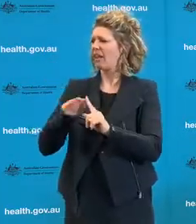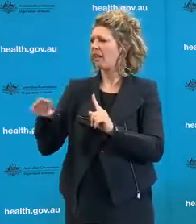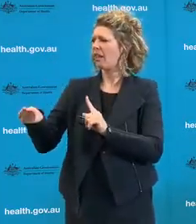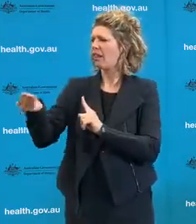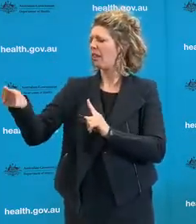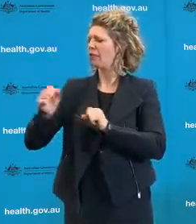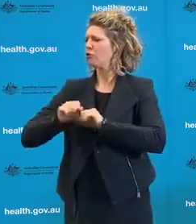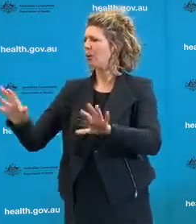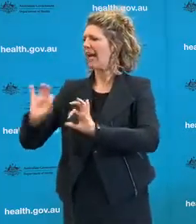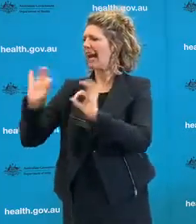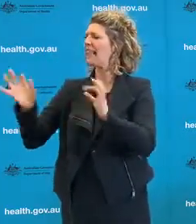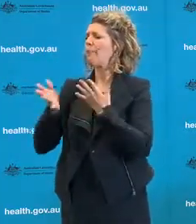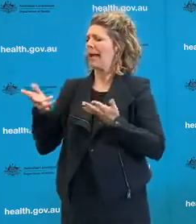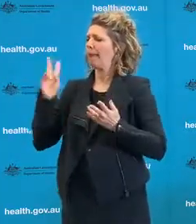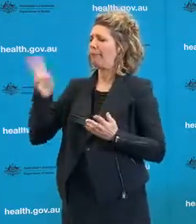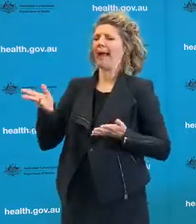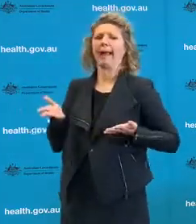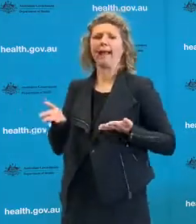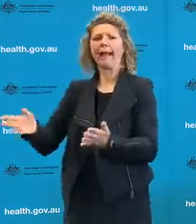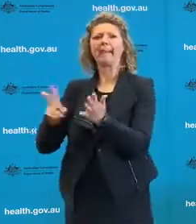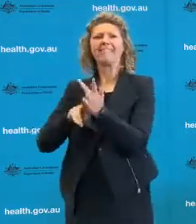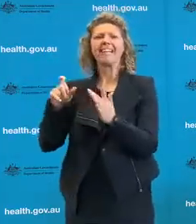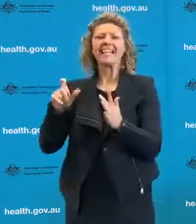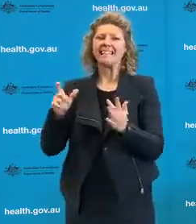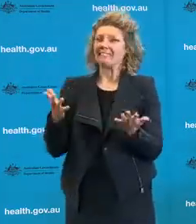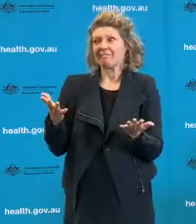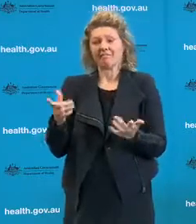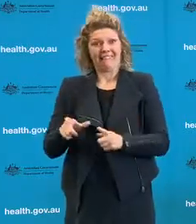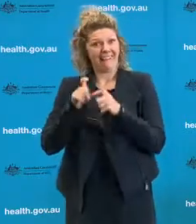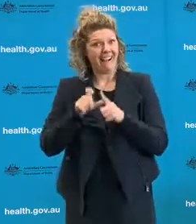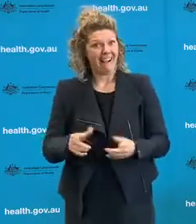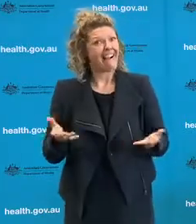restrictions. But in terms of that decision making,